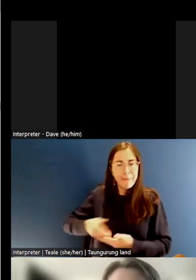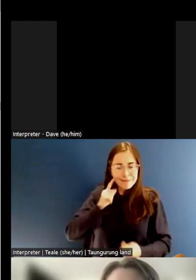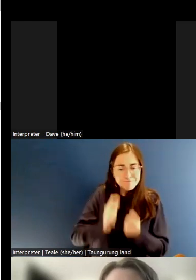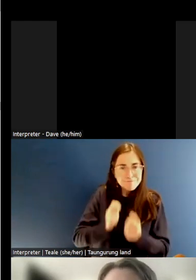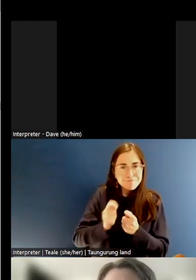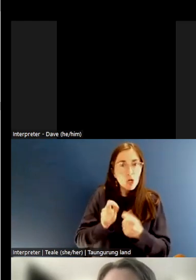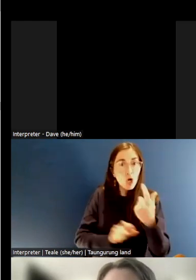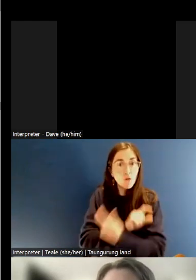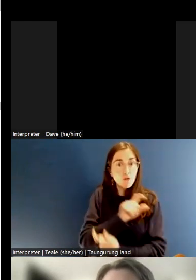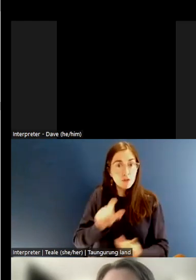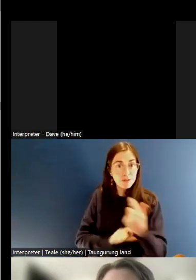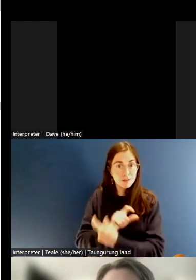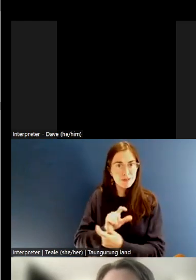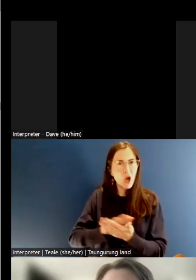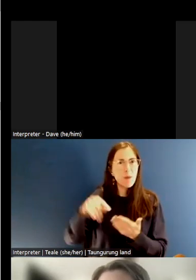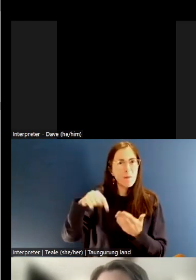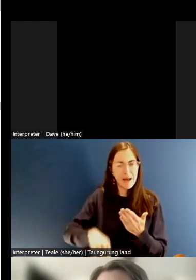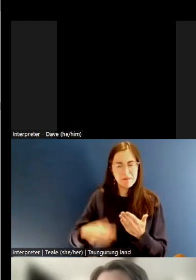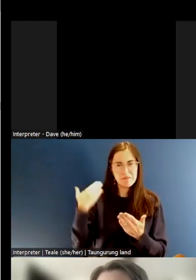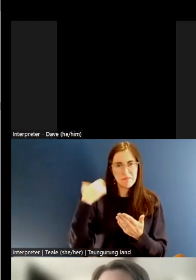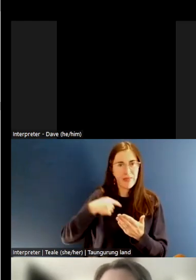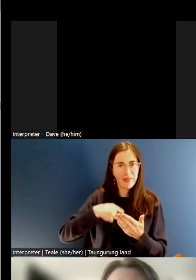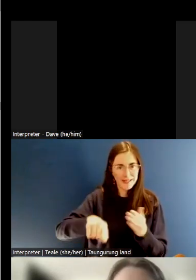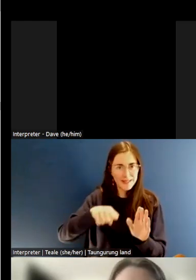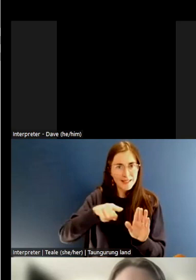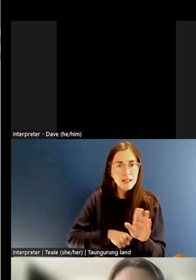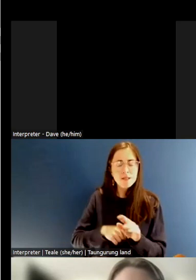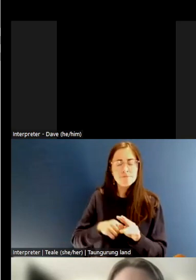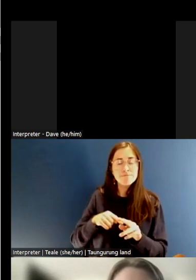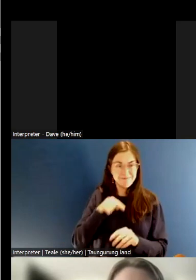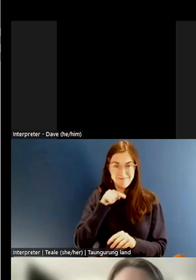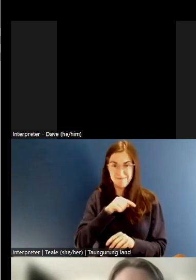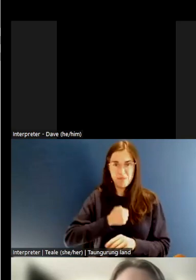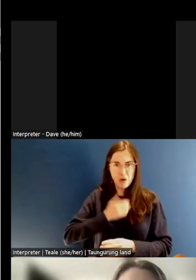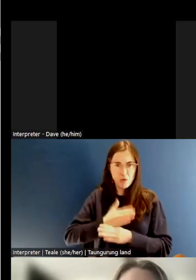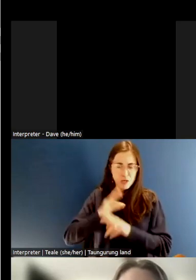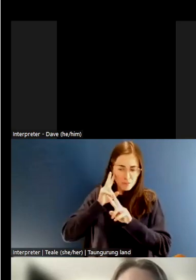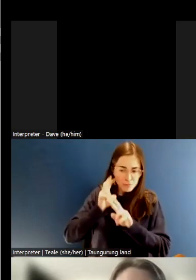And it is looking at some work that we've done and also an update about different changes